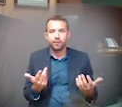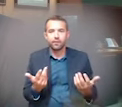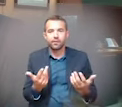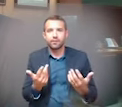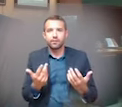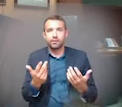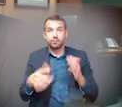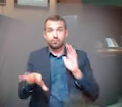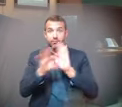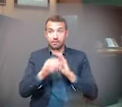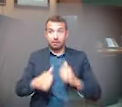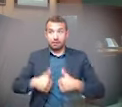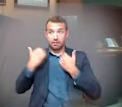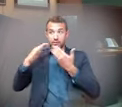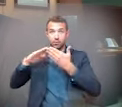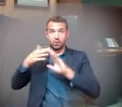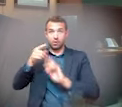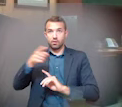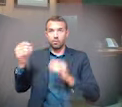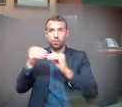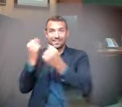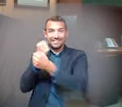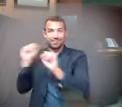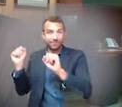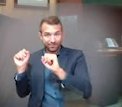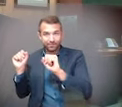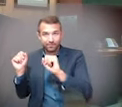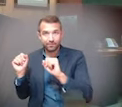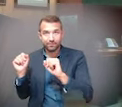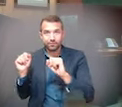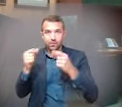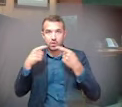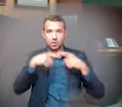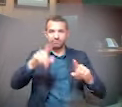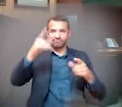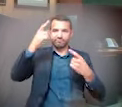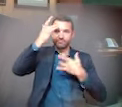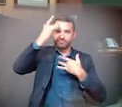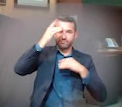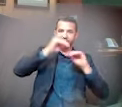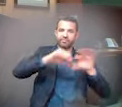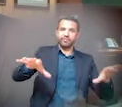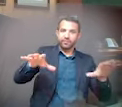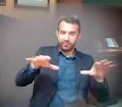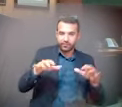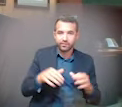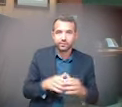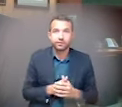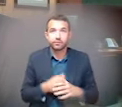the community, which could be safer in a pandemic, instead of being institutionalized.